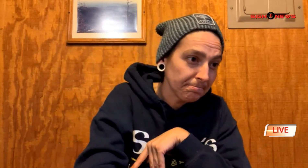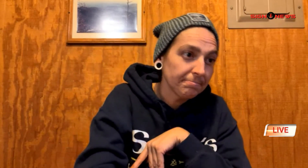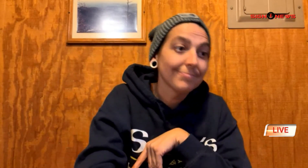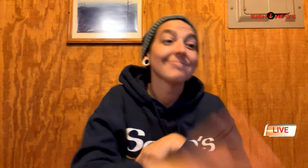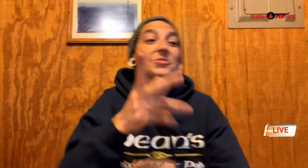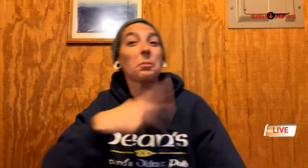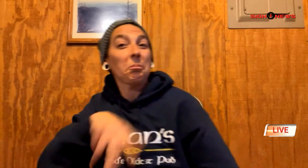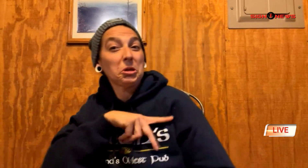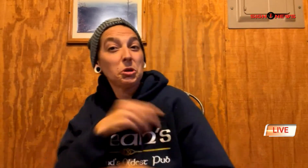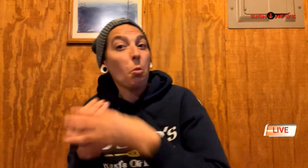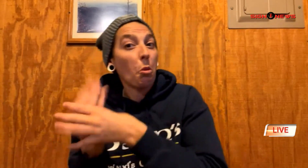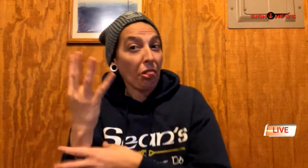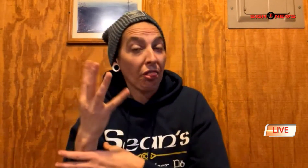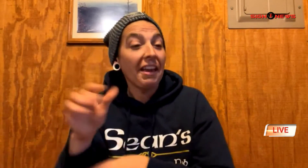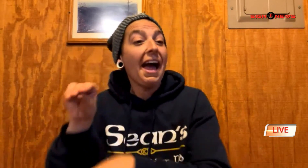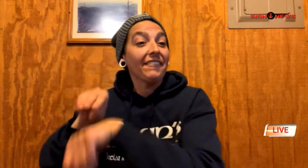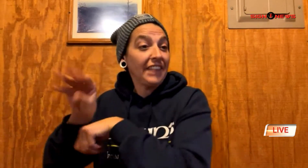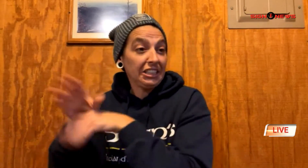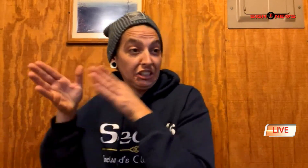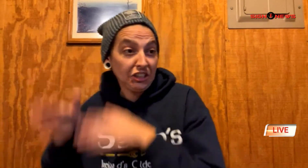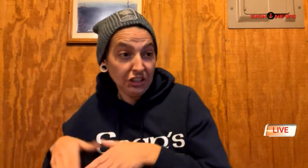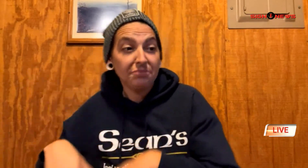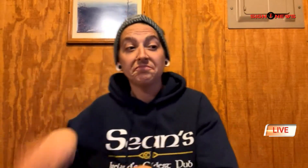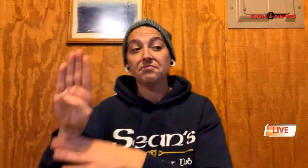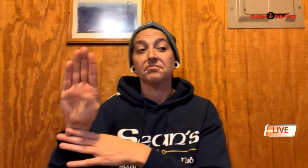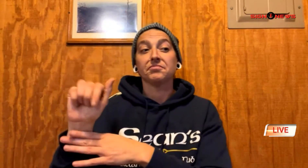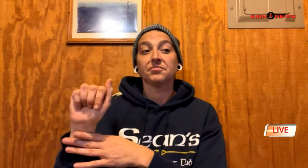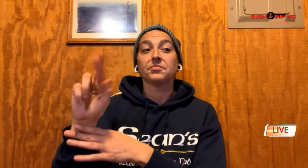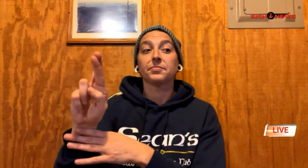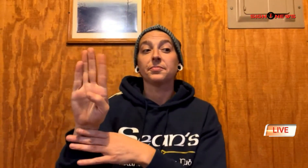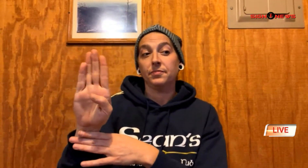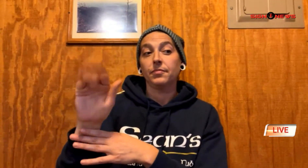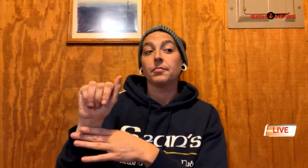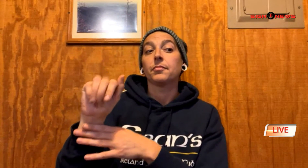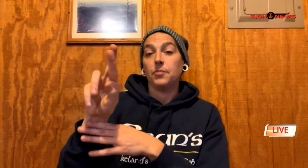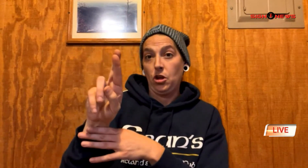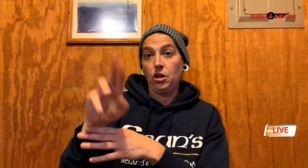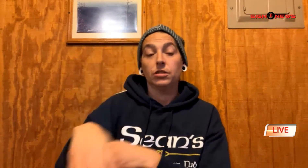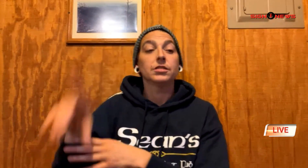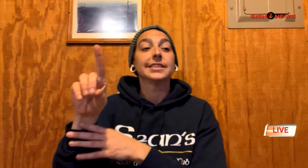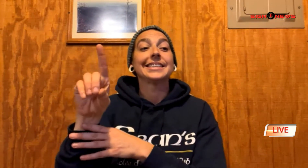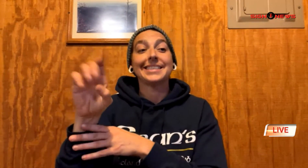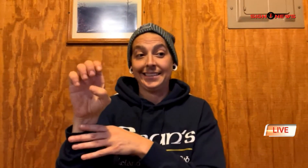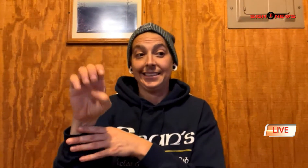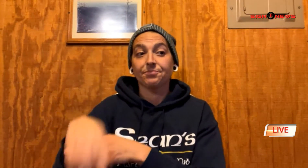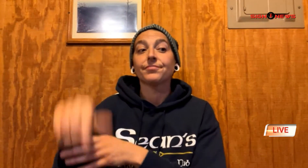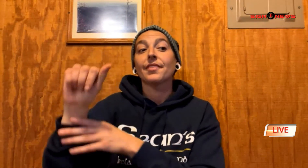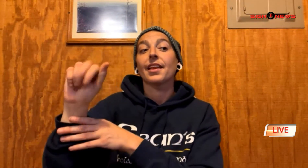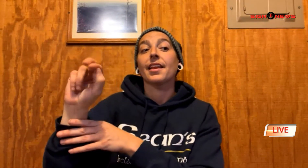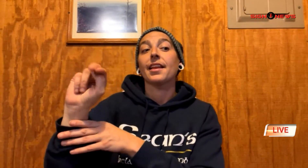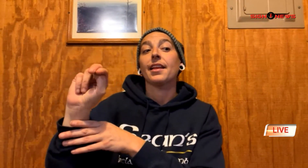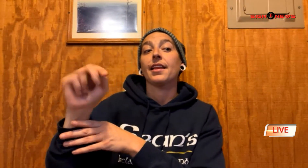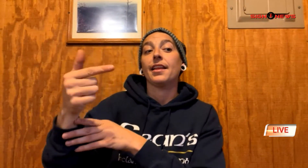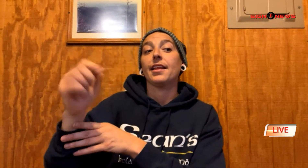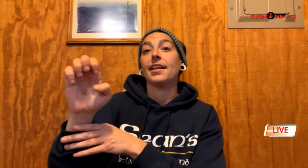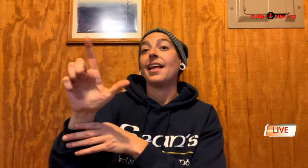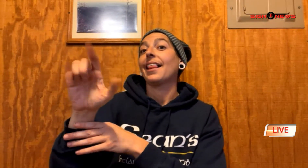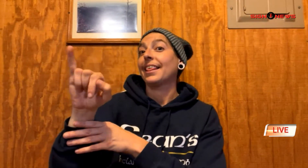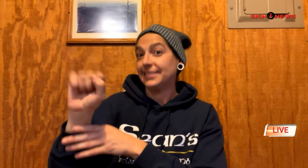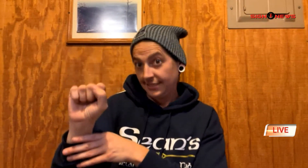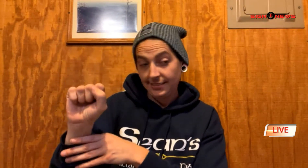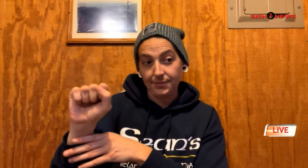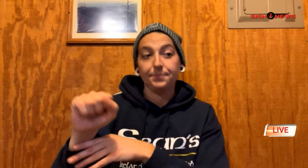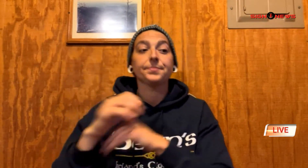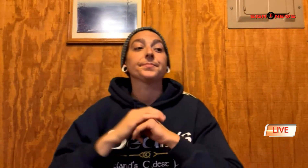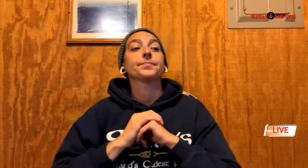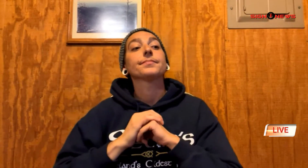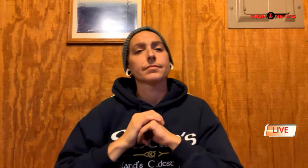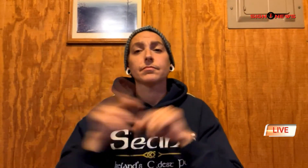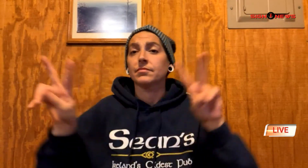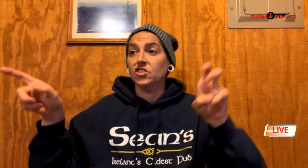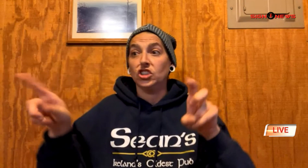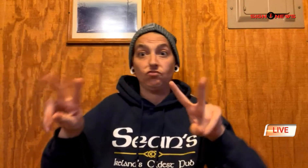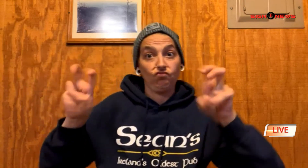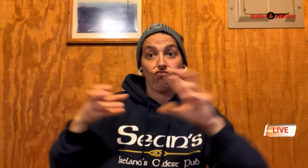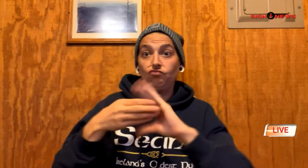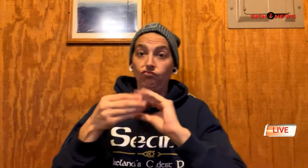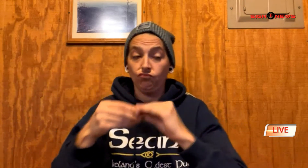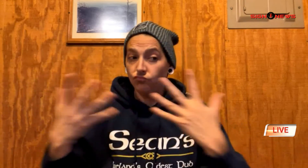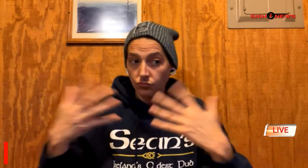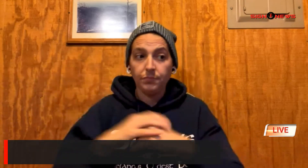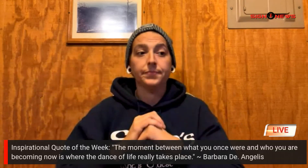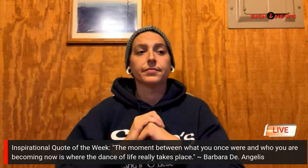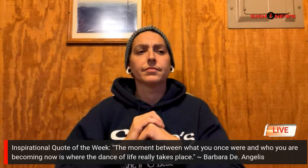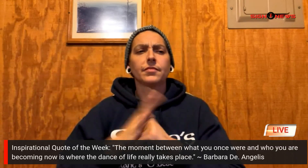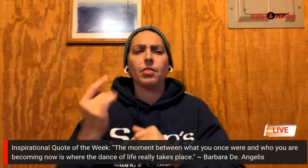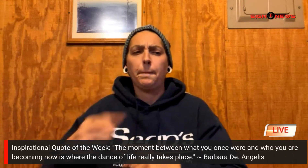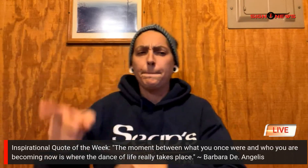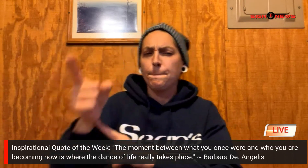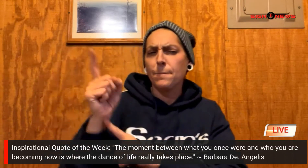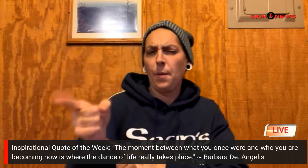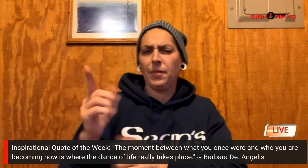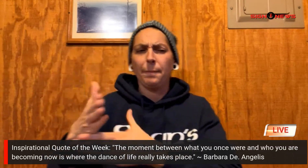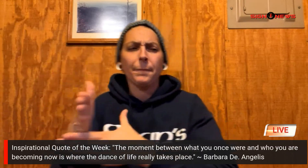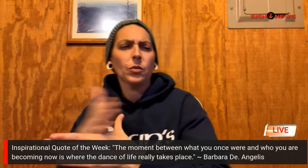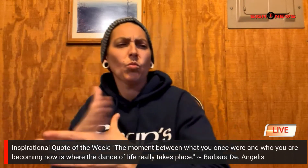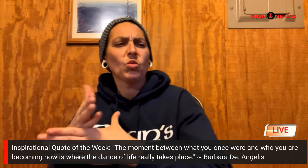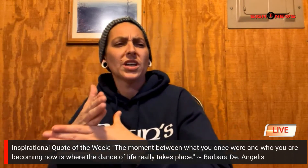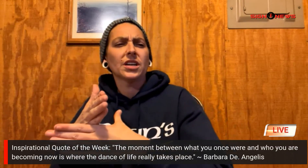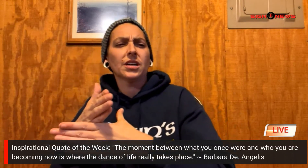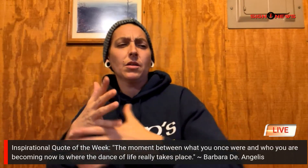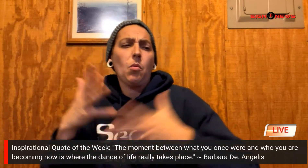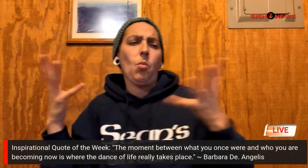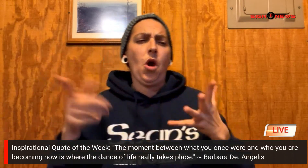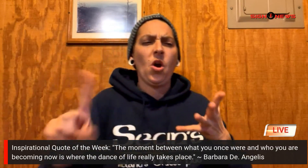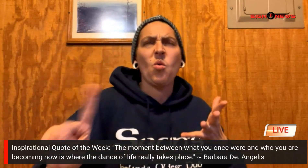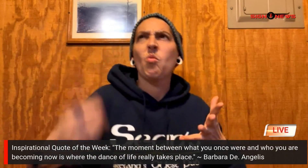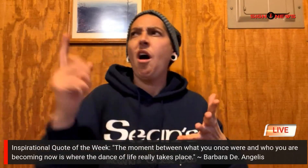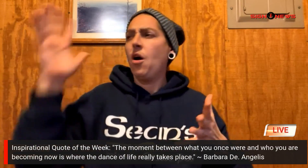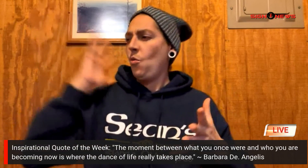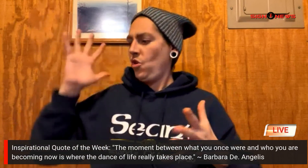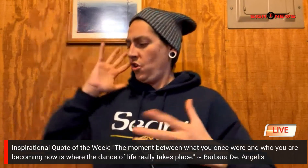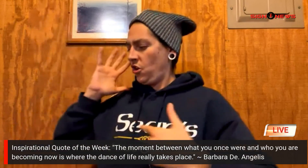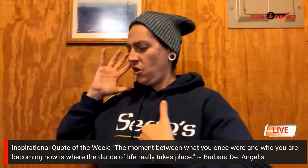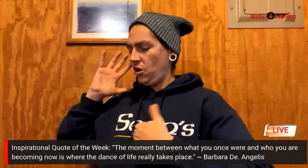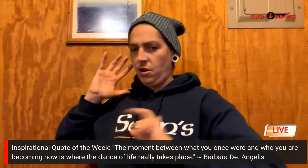growth advisor Barbara DeAngelis it says the moment between what you once were